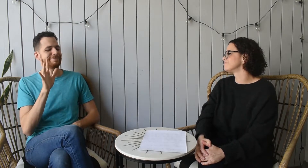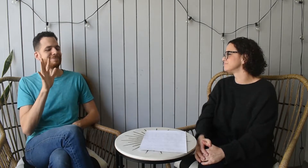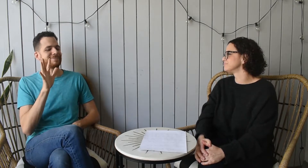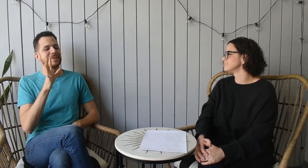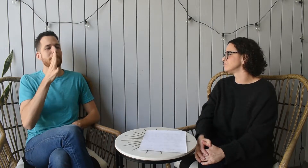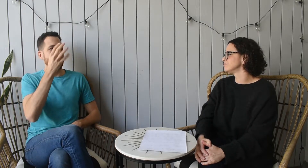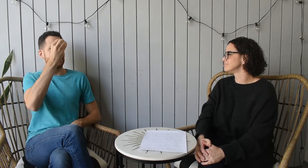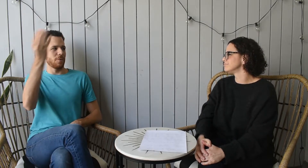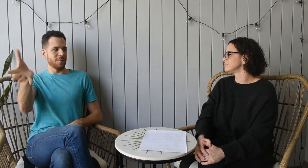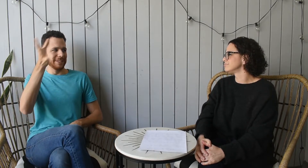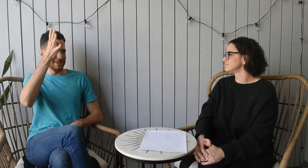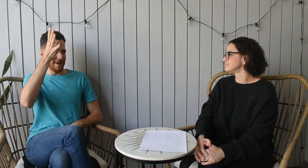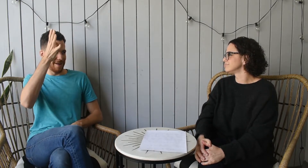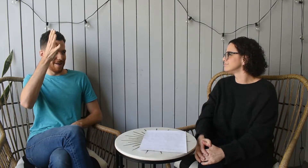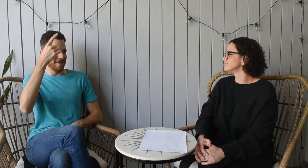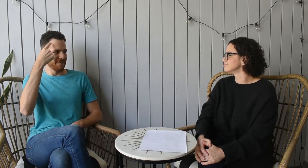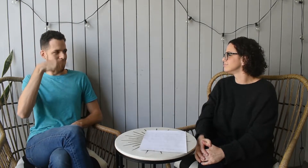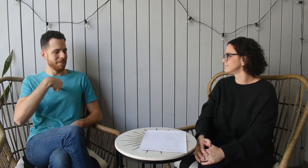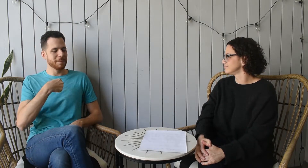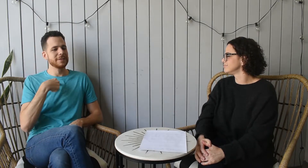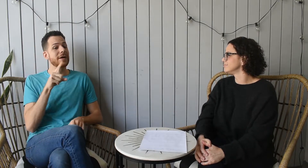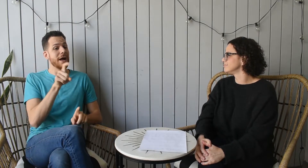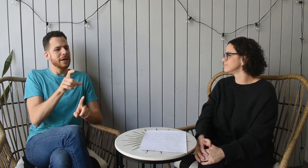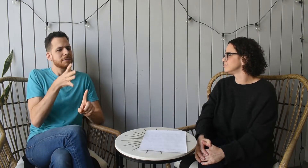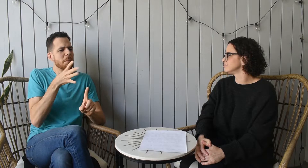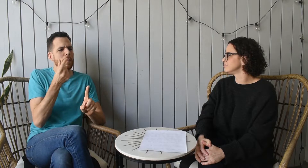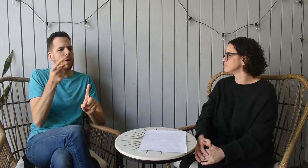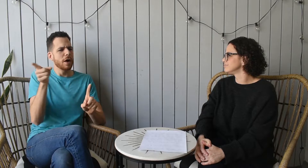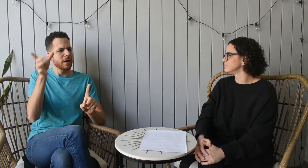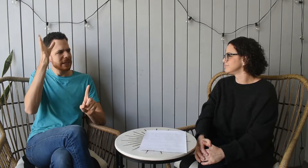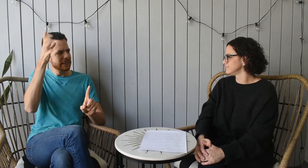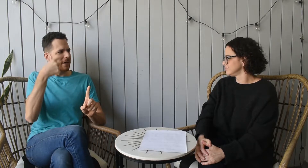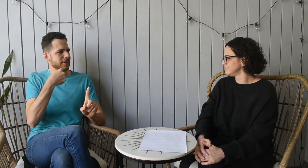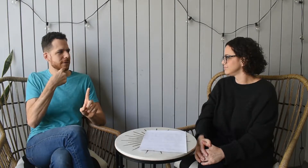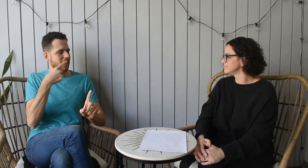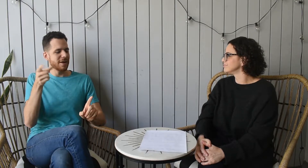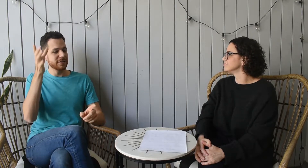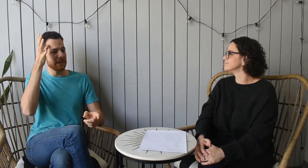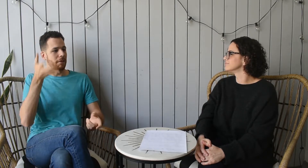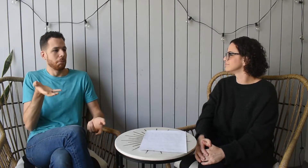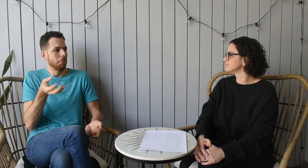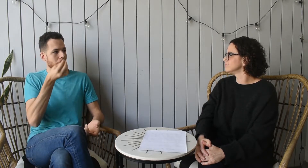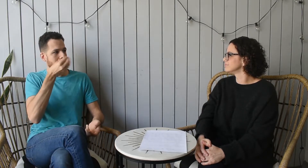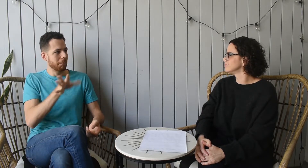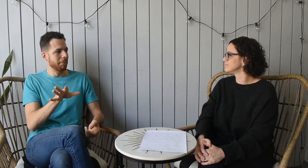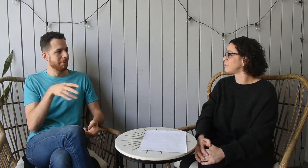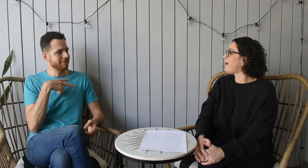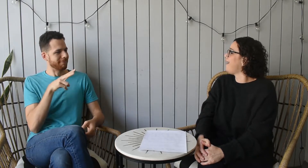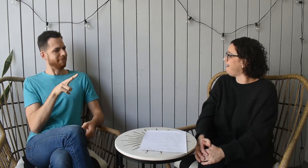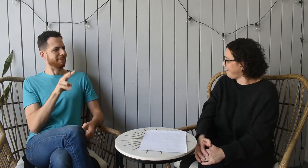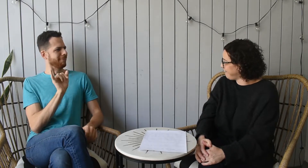My mom told my dad for me. I asked my mom what was my dad's response. She said my dad just shrugged and said, "I don't care."